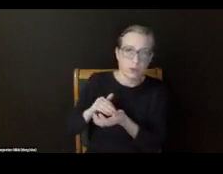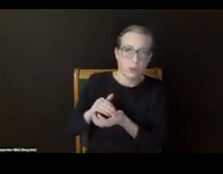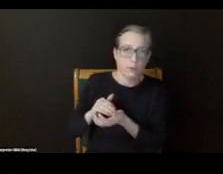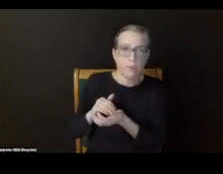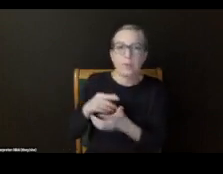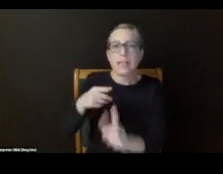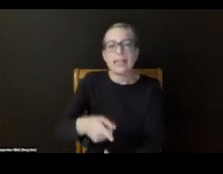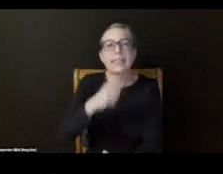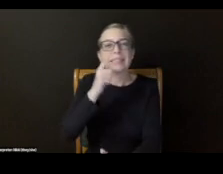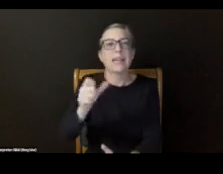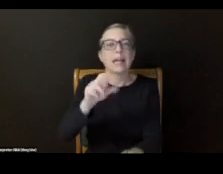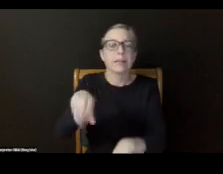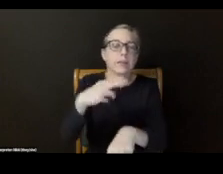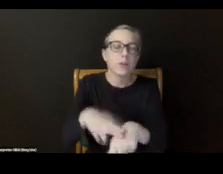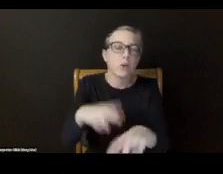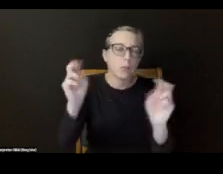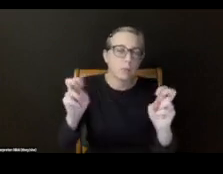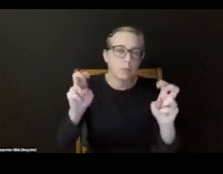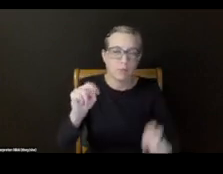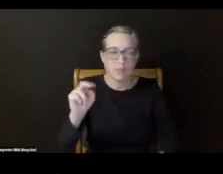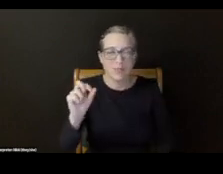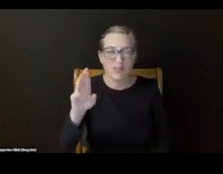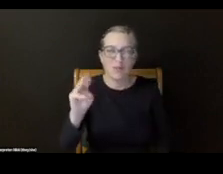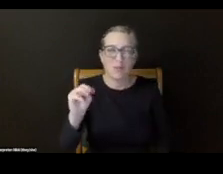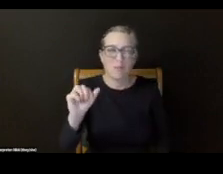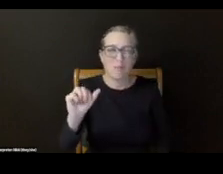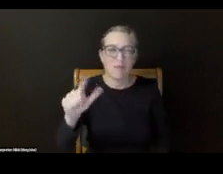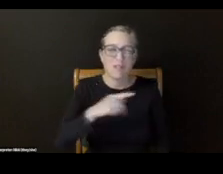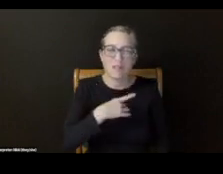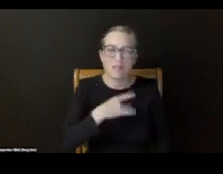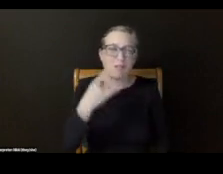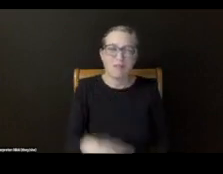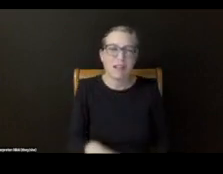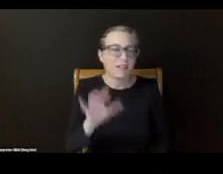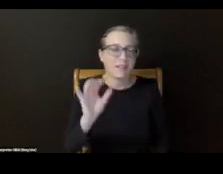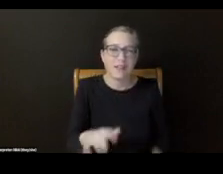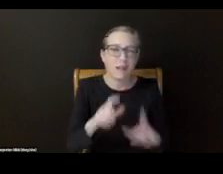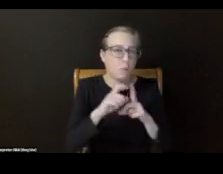Normal has a lot of connotations, but he has a lot more energy